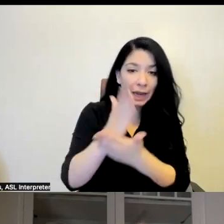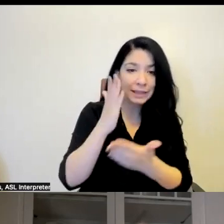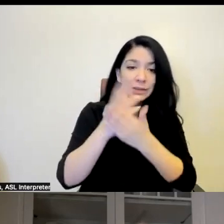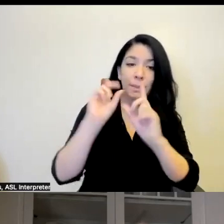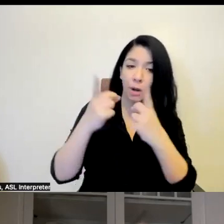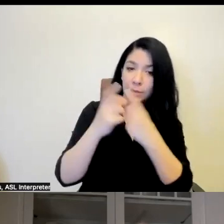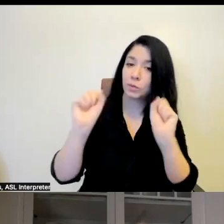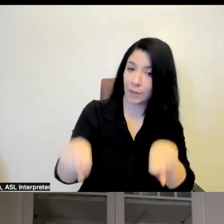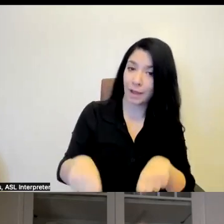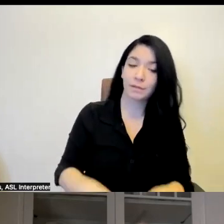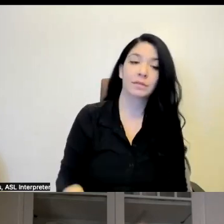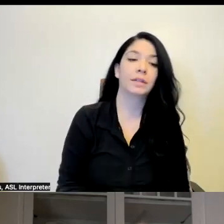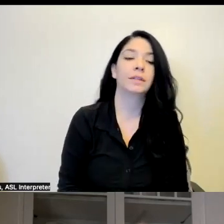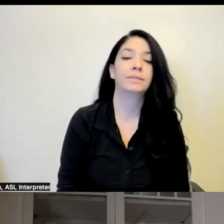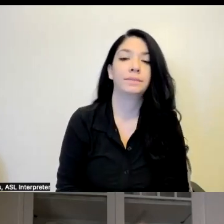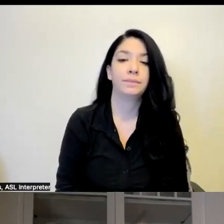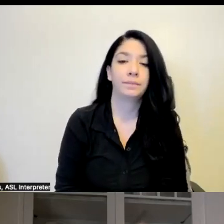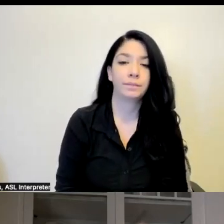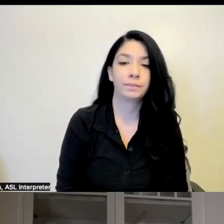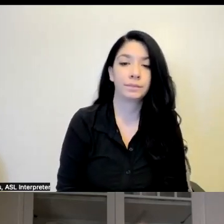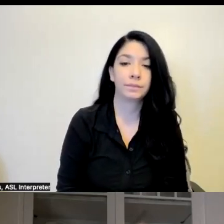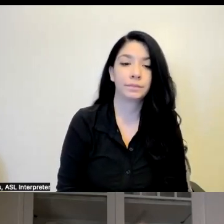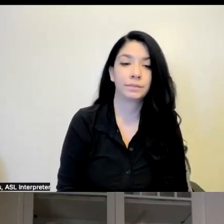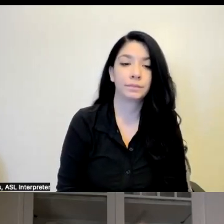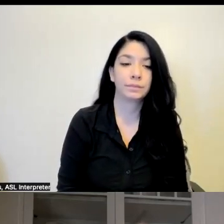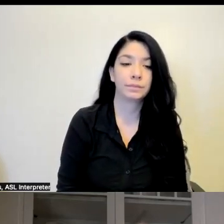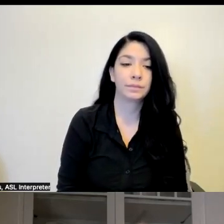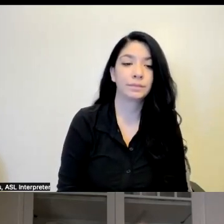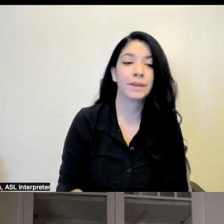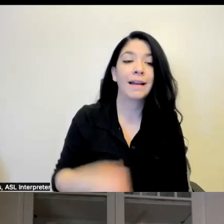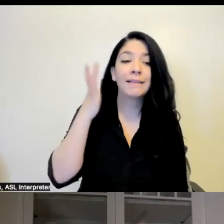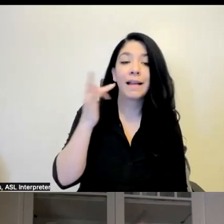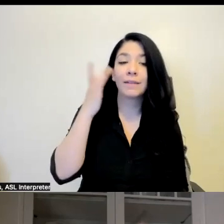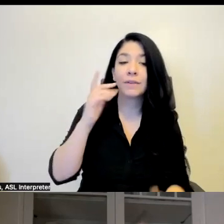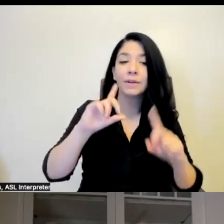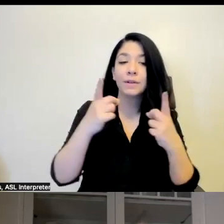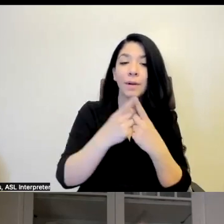For those of us in managed care, the California Department of Civil Care healthcare.